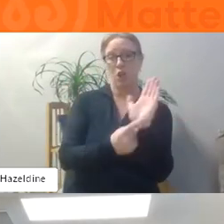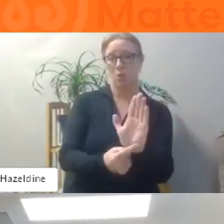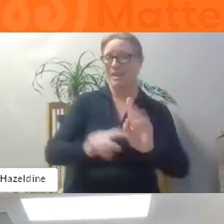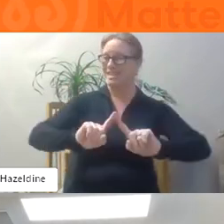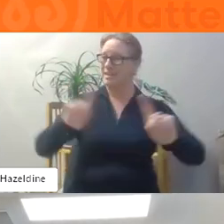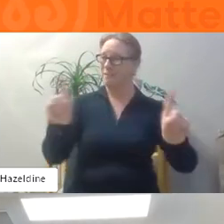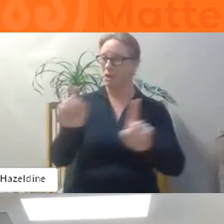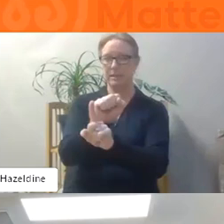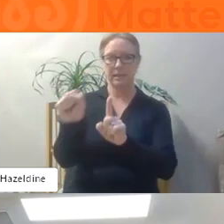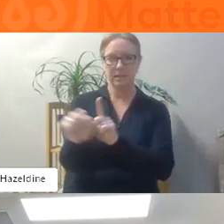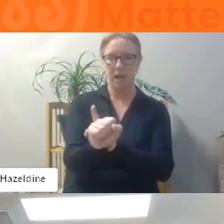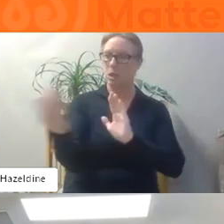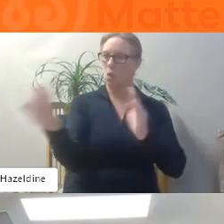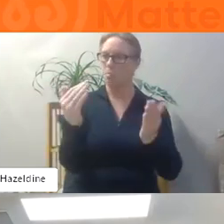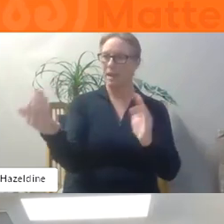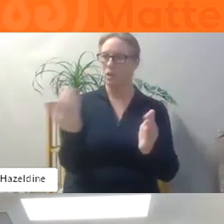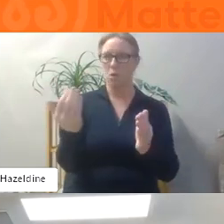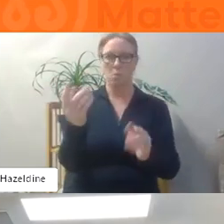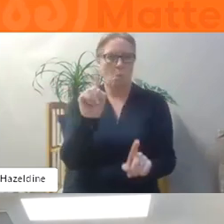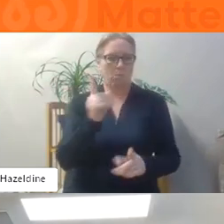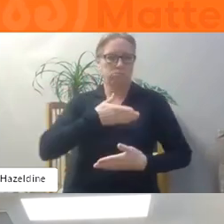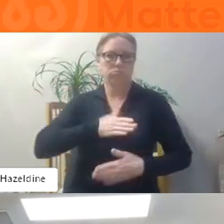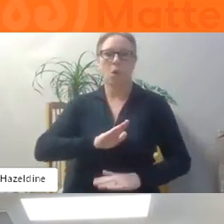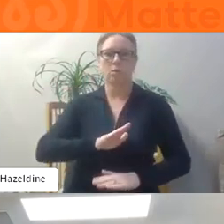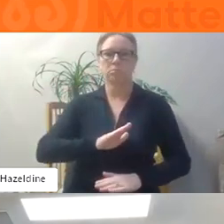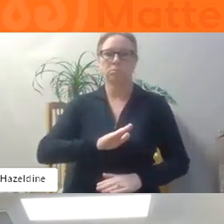to the one that we want, one that's feeling a lot less inclusive to